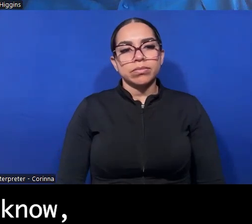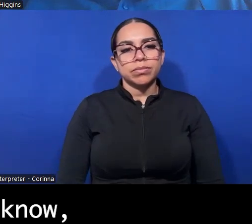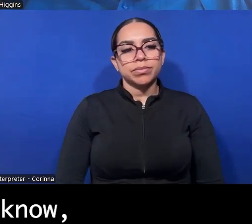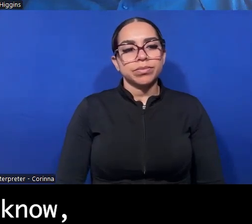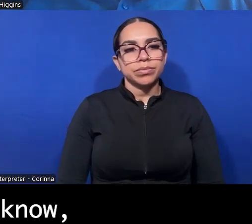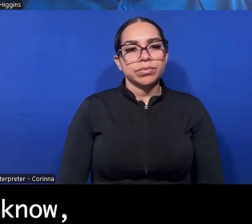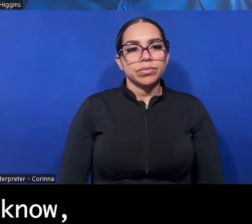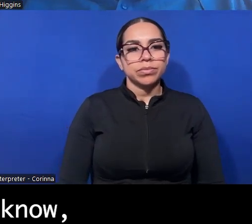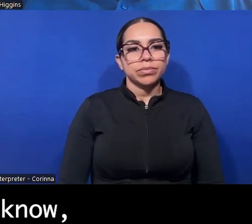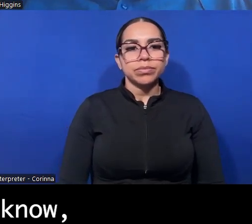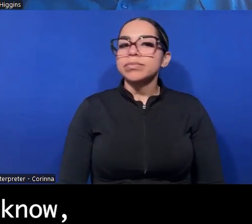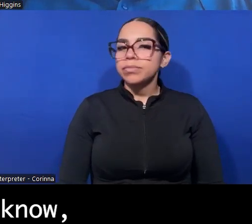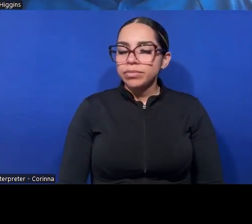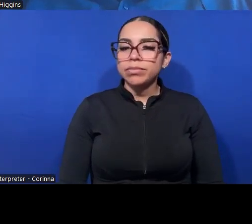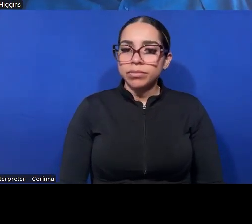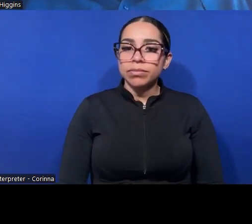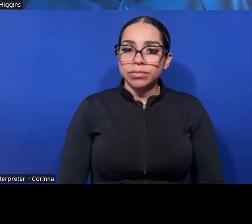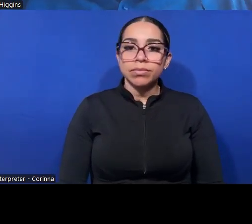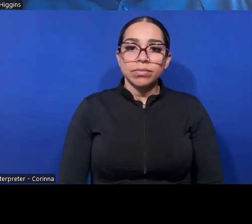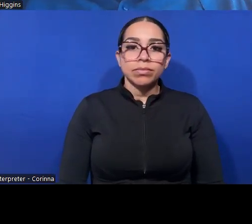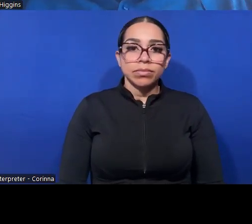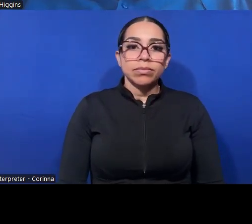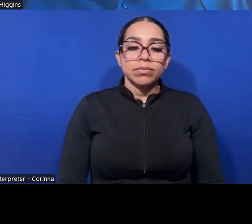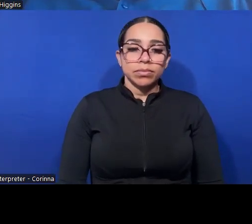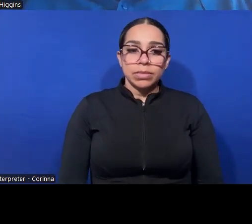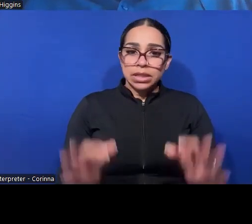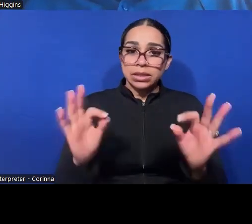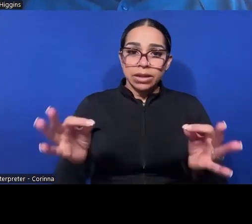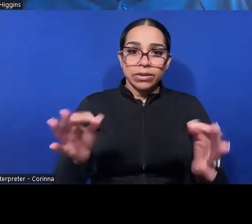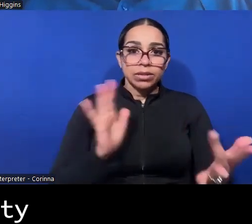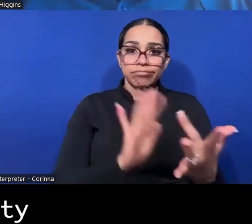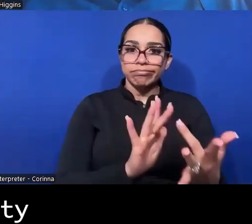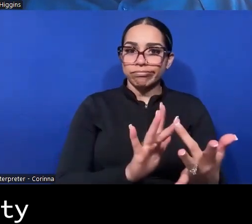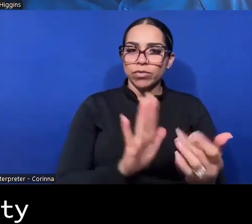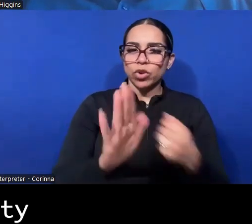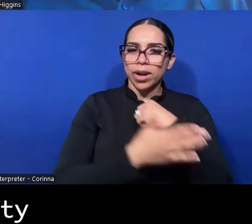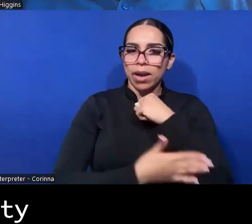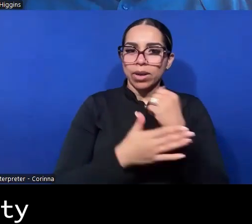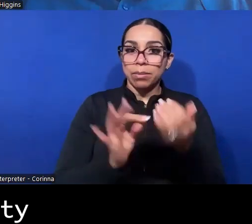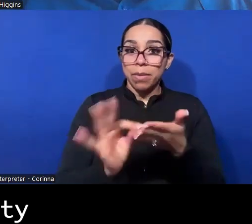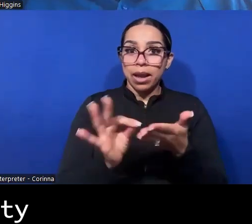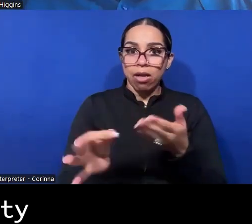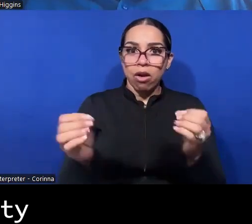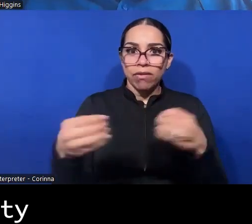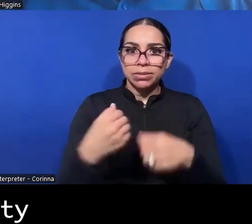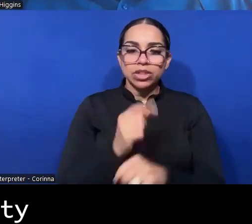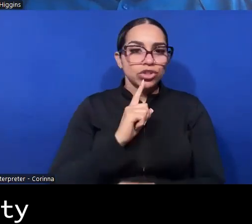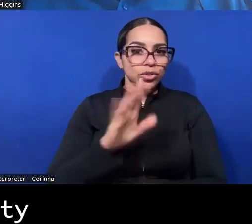And so, yeah, definitely, you know, keep in count in contact with your county medical office to make sure your eligibility doesn't lapse.